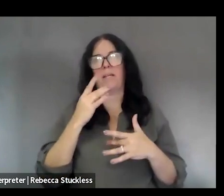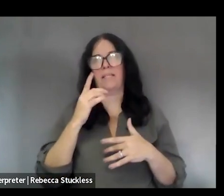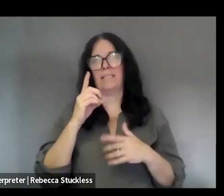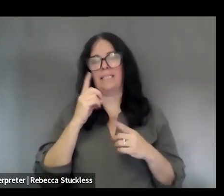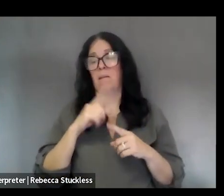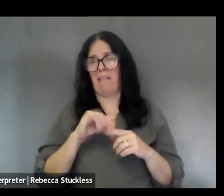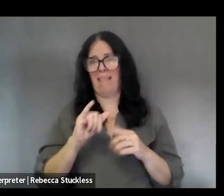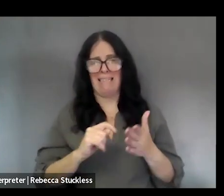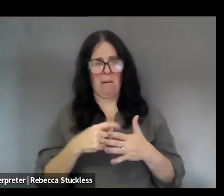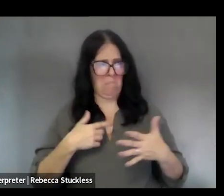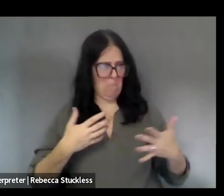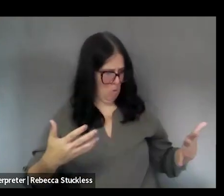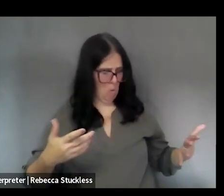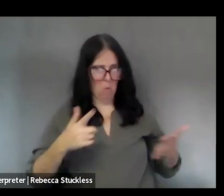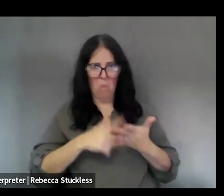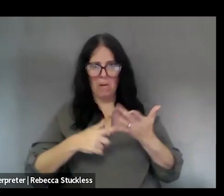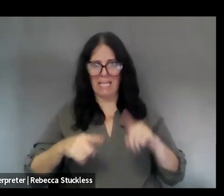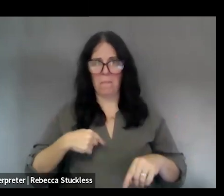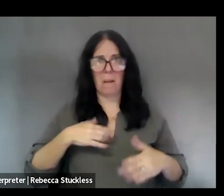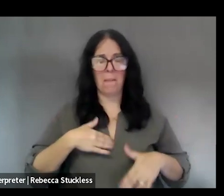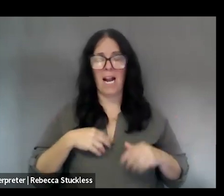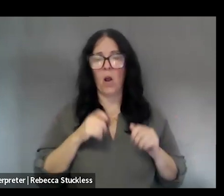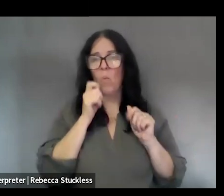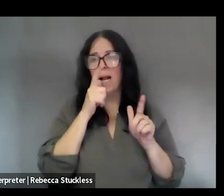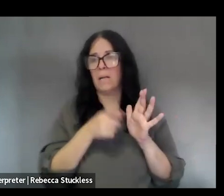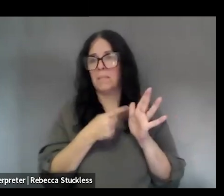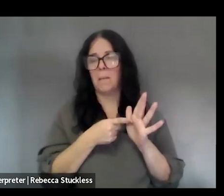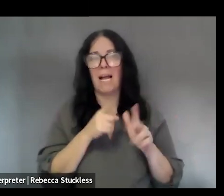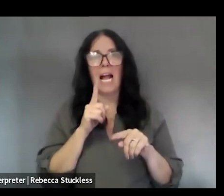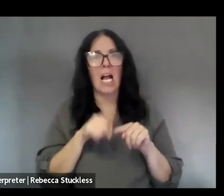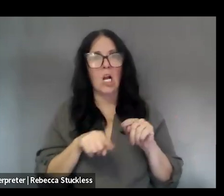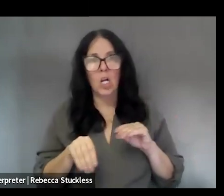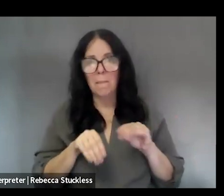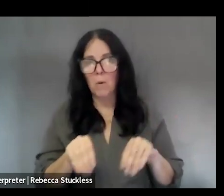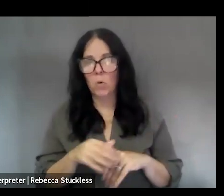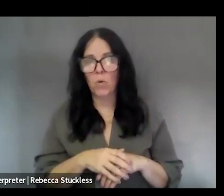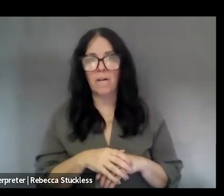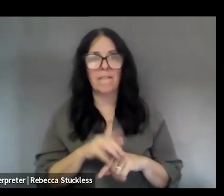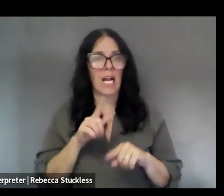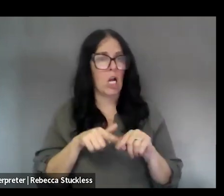not know what was happening to me. I was waking up some days not able to move, not able to walk,